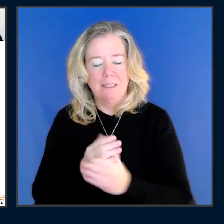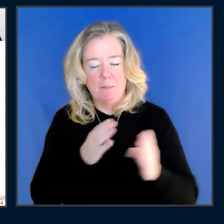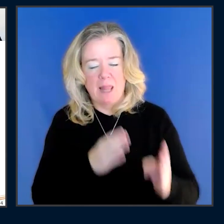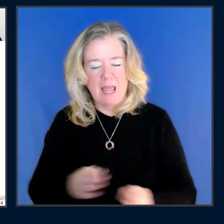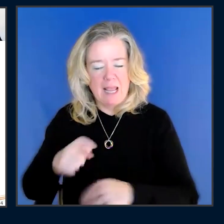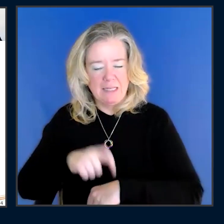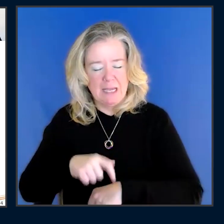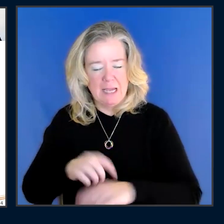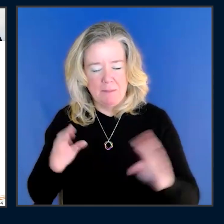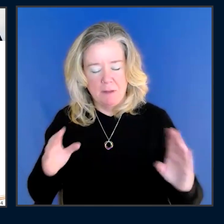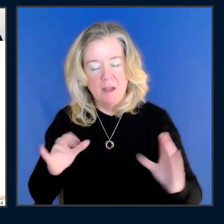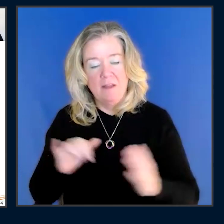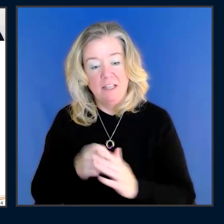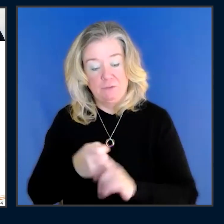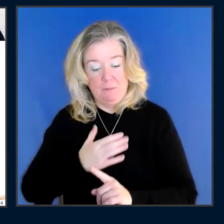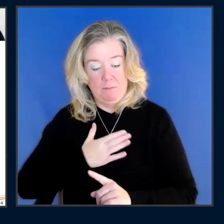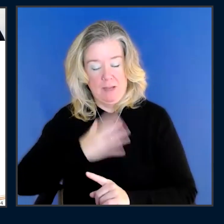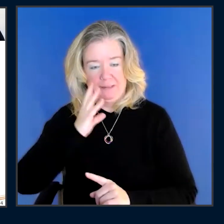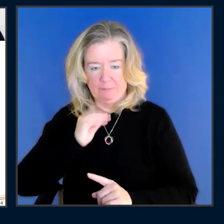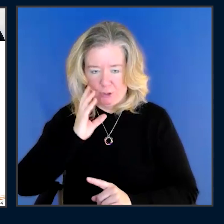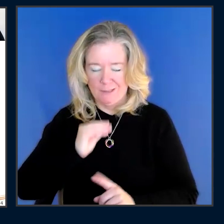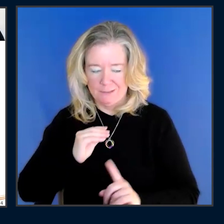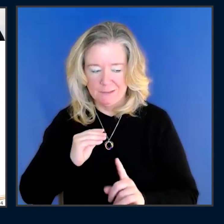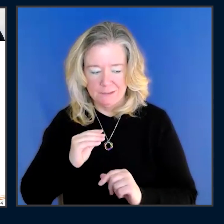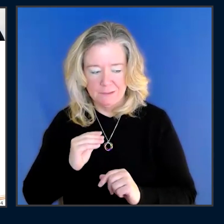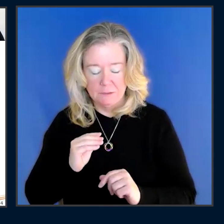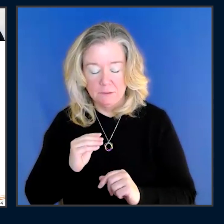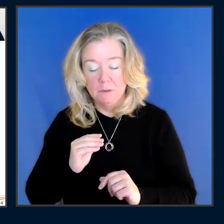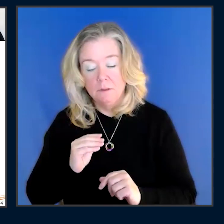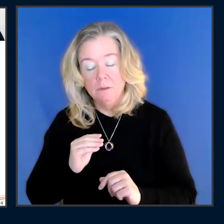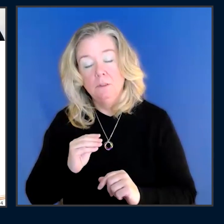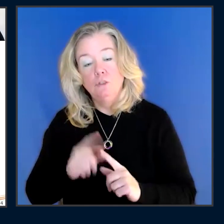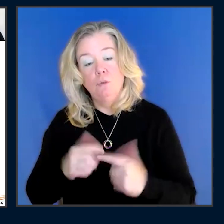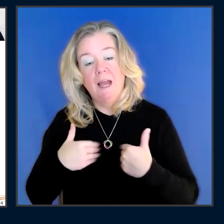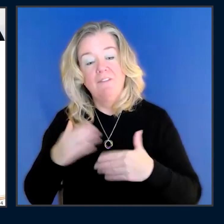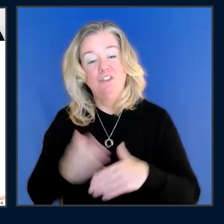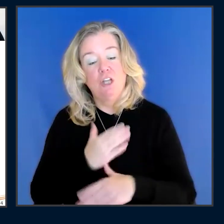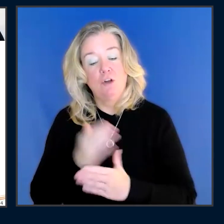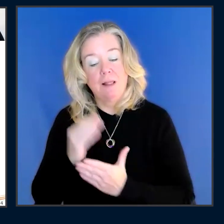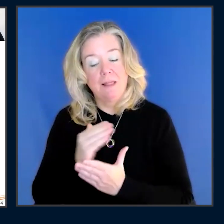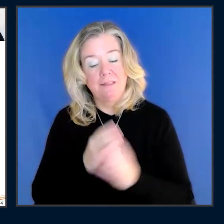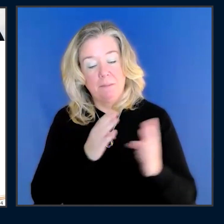is shared lesson planning. And this is just from my own experience, to be able to have